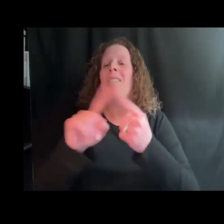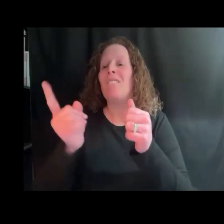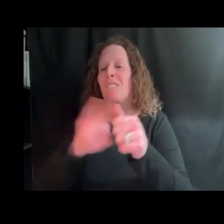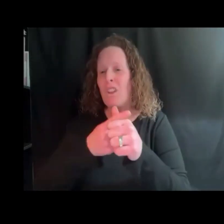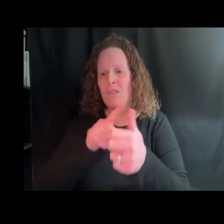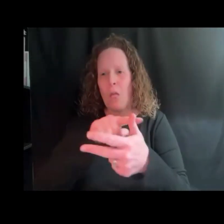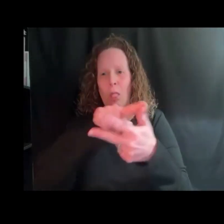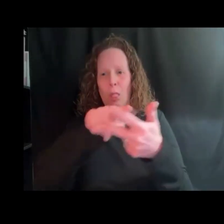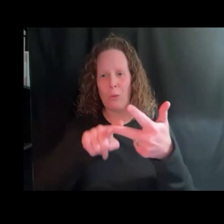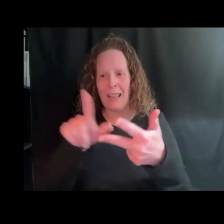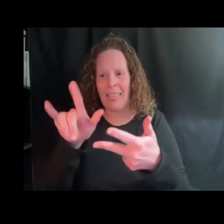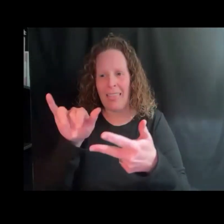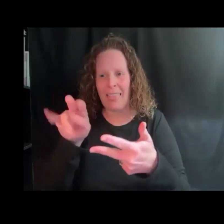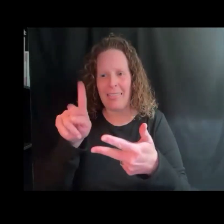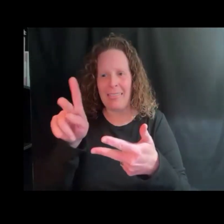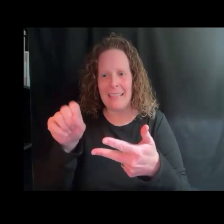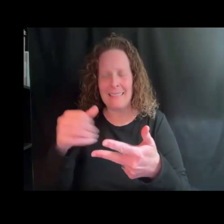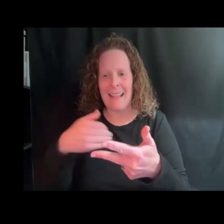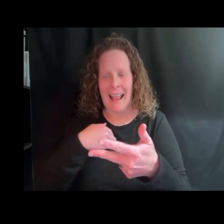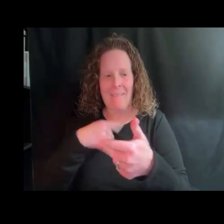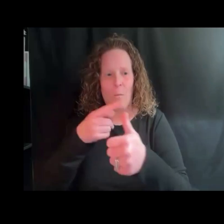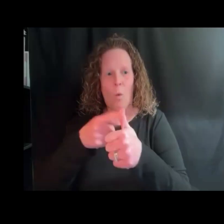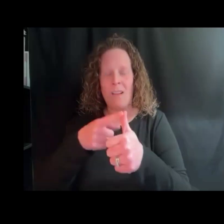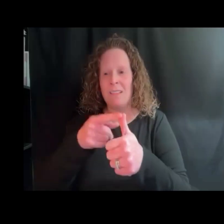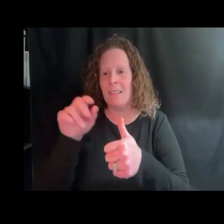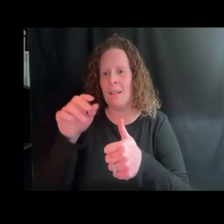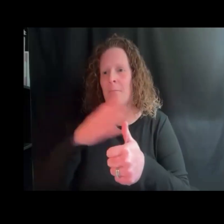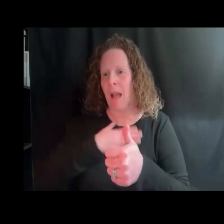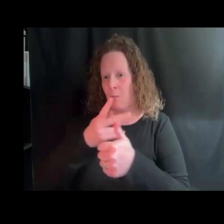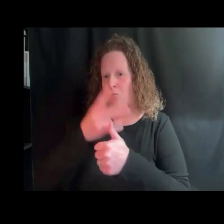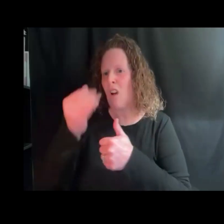to ask questions. Oh first I have three links that